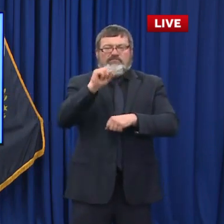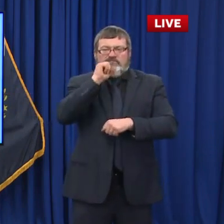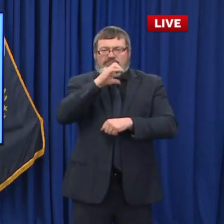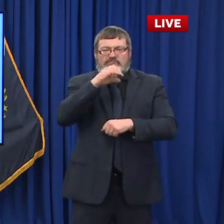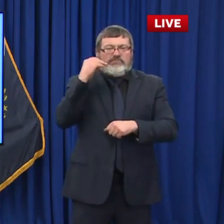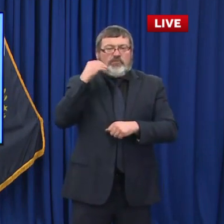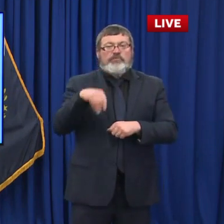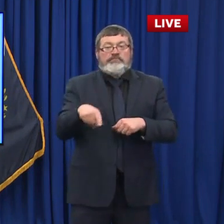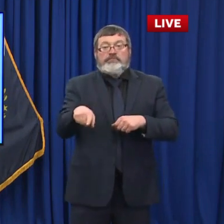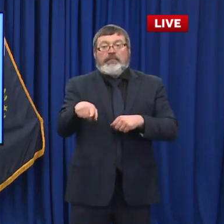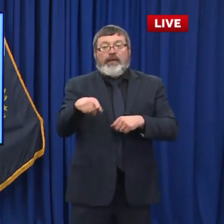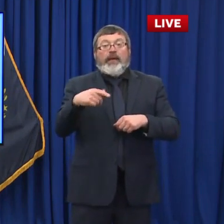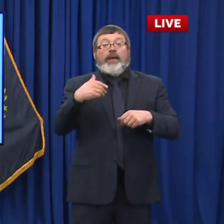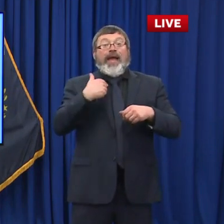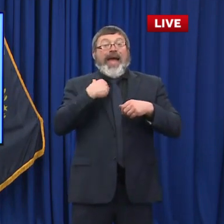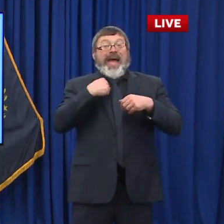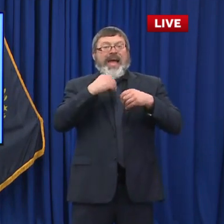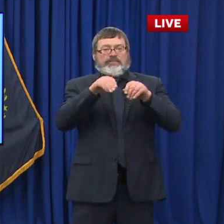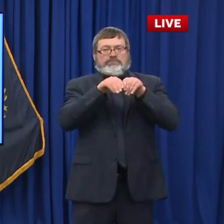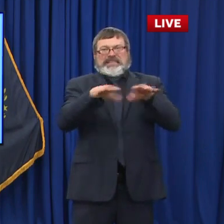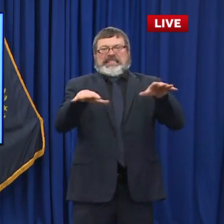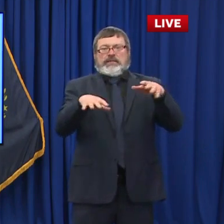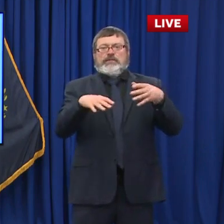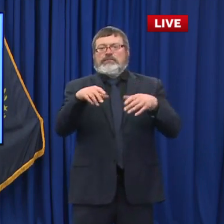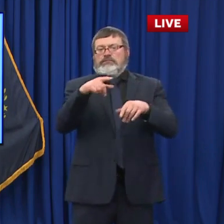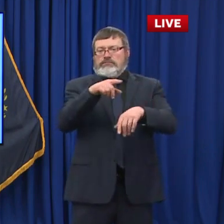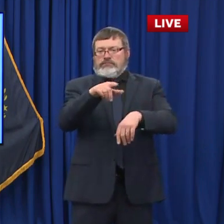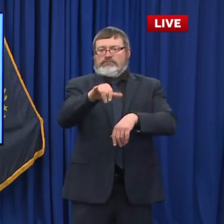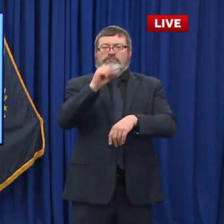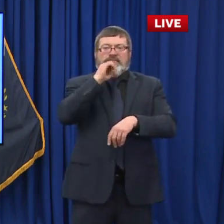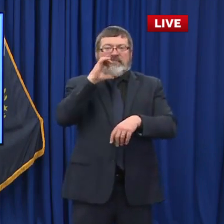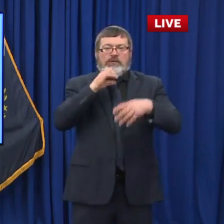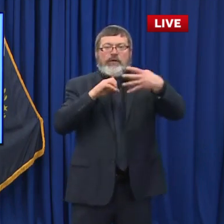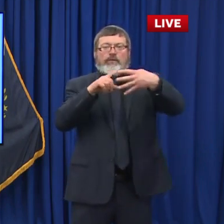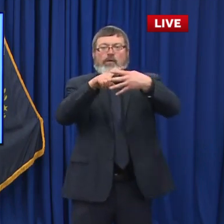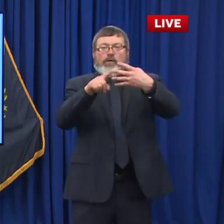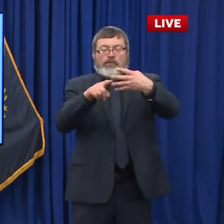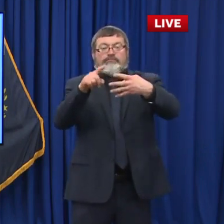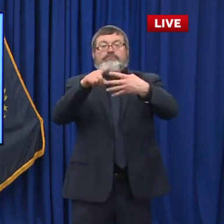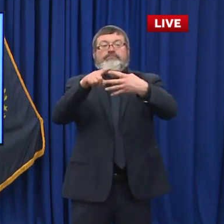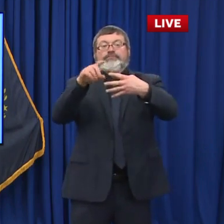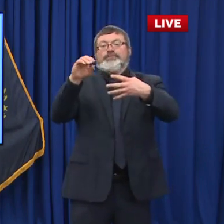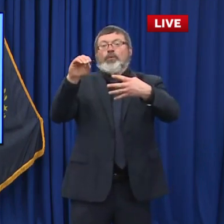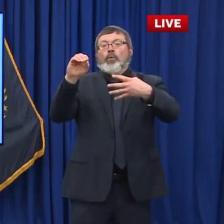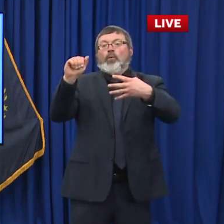I HAVE A BRIEF LONG-TERM CARE OUTBREAK UPDATE.